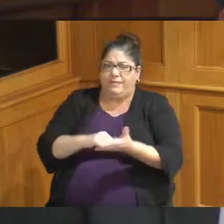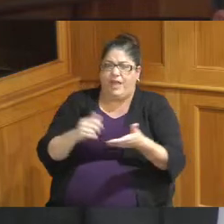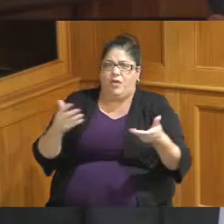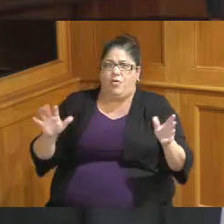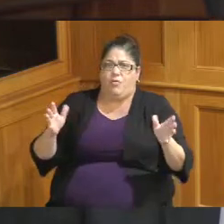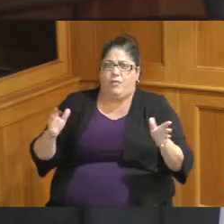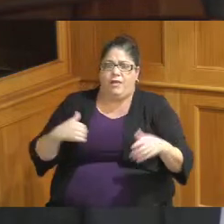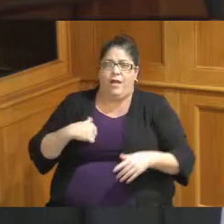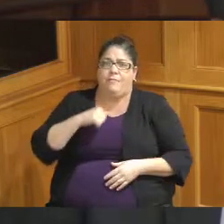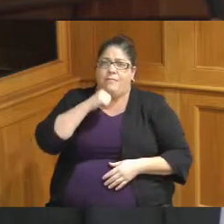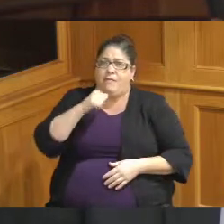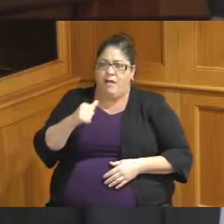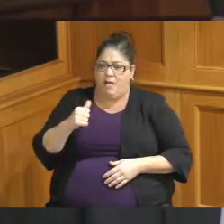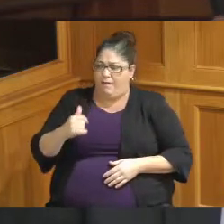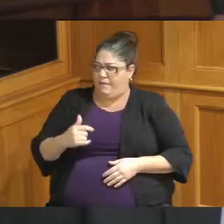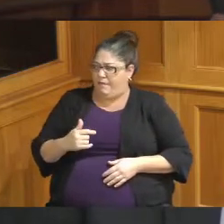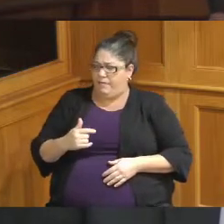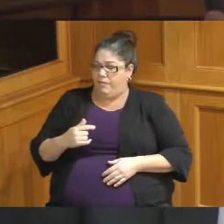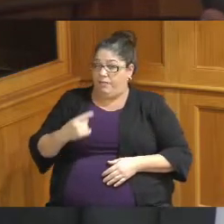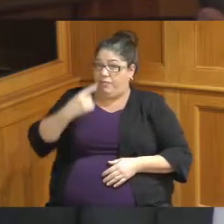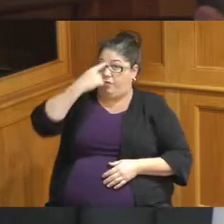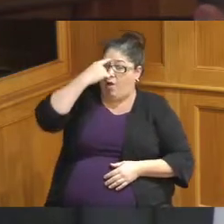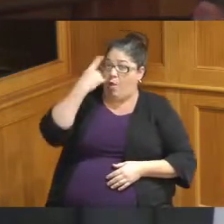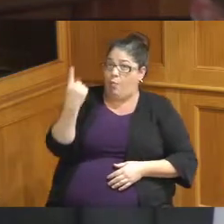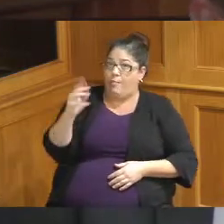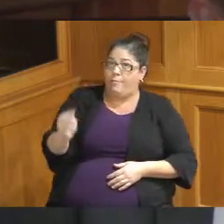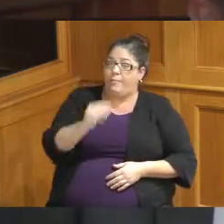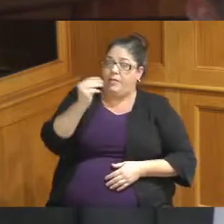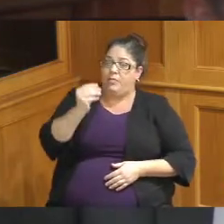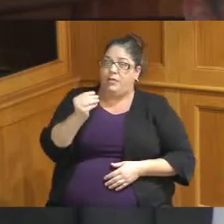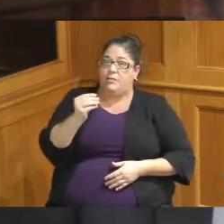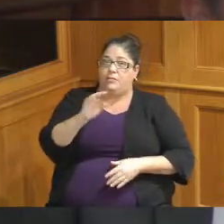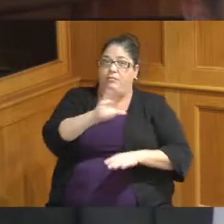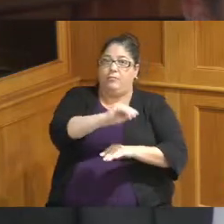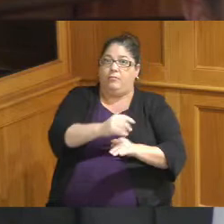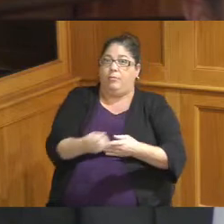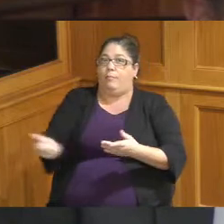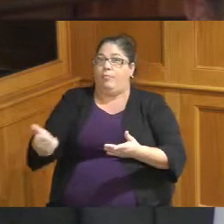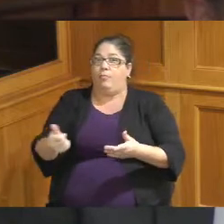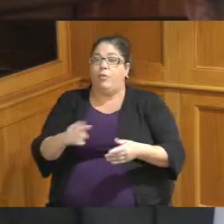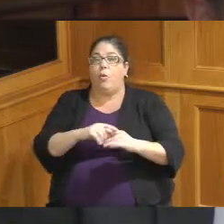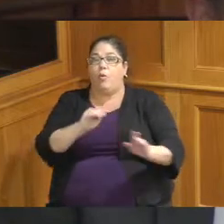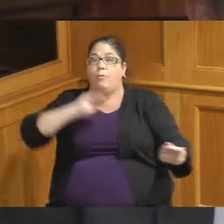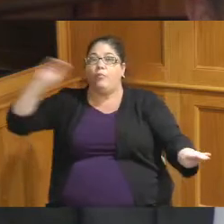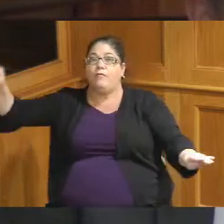not of the impression that the million went away but it I think it went from a million to 700,000